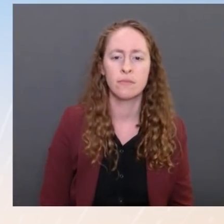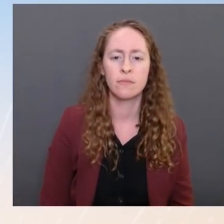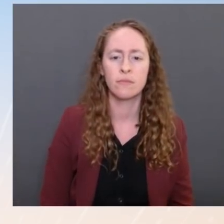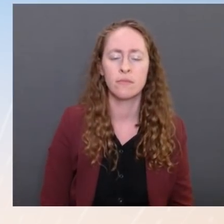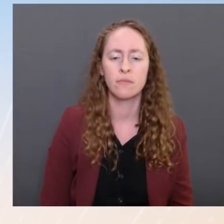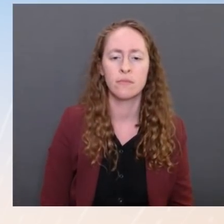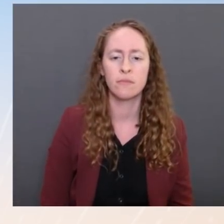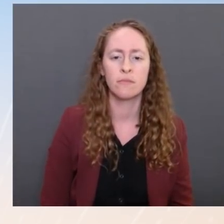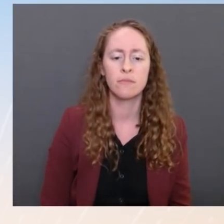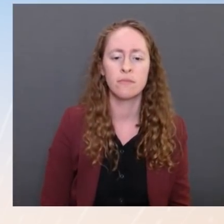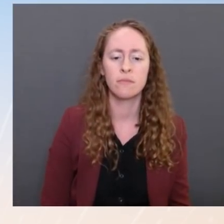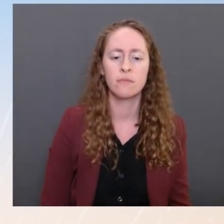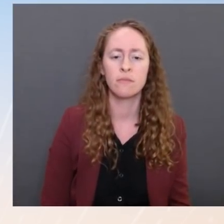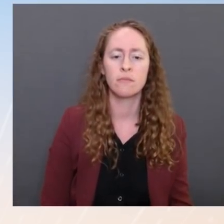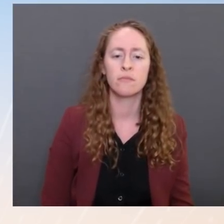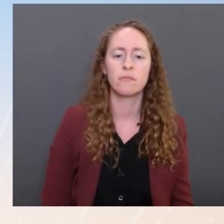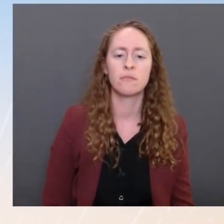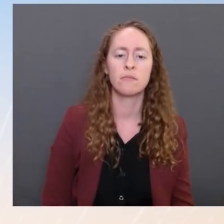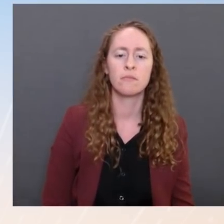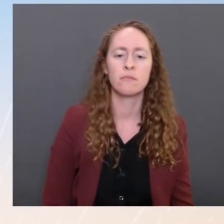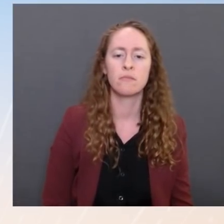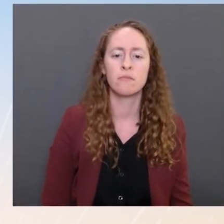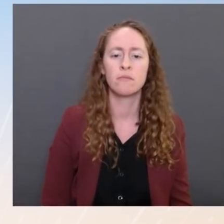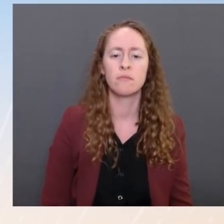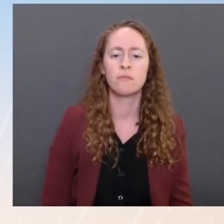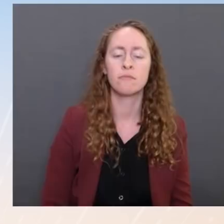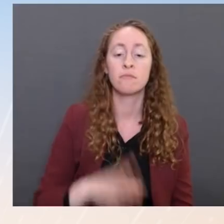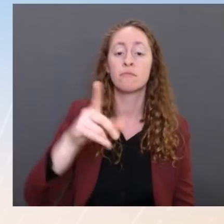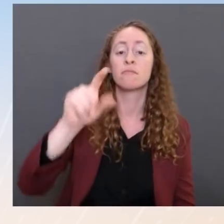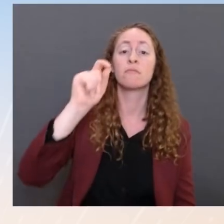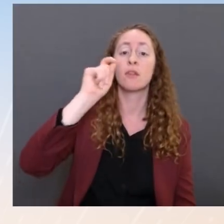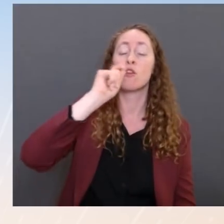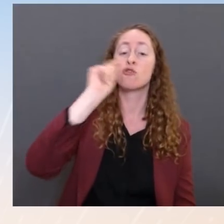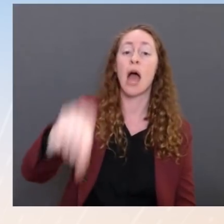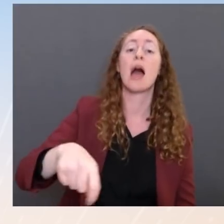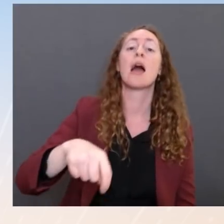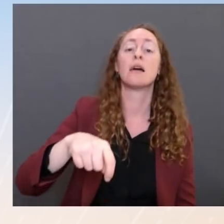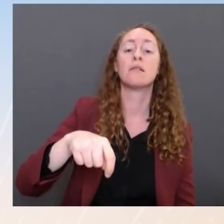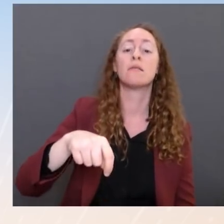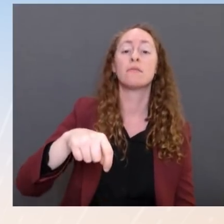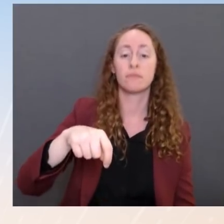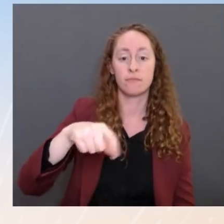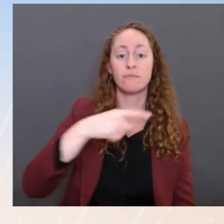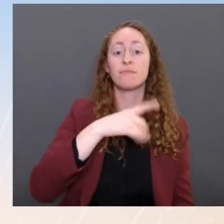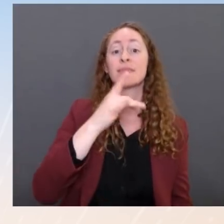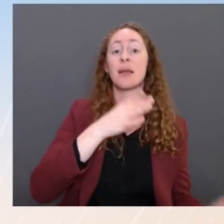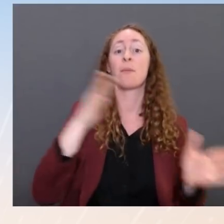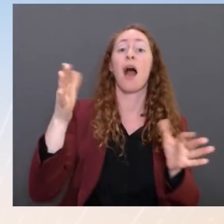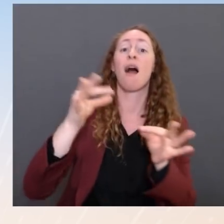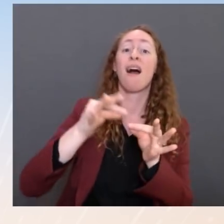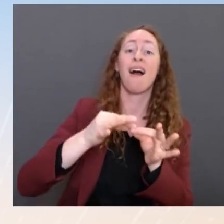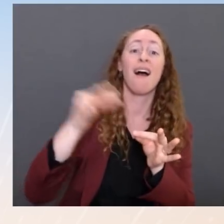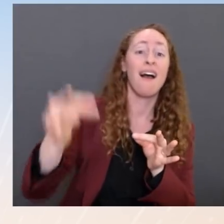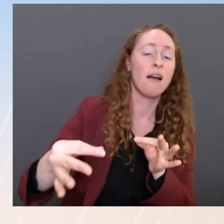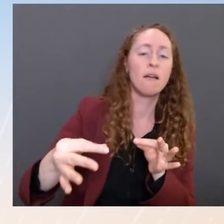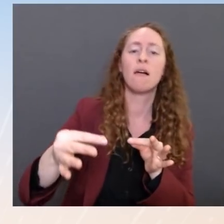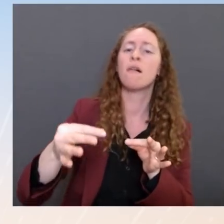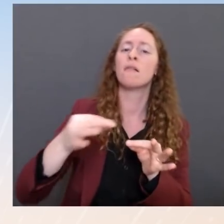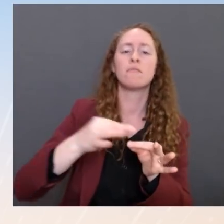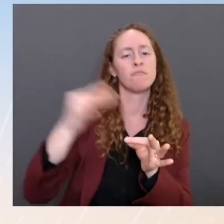by insisting a new inse- -- inspector general be established to track how the taxpayer money is being spent on the war. It's going to delay passage of this